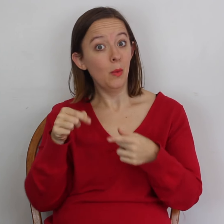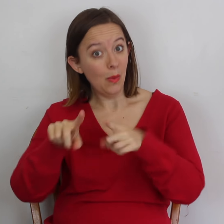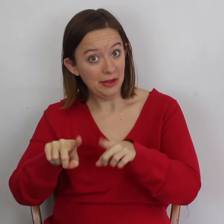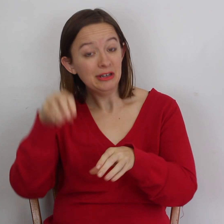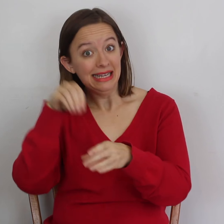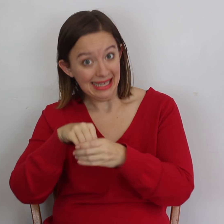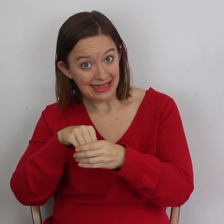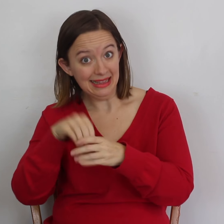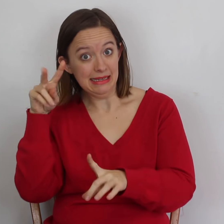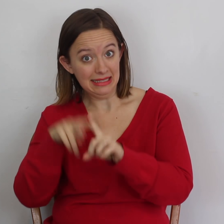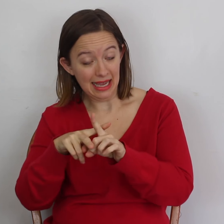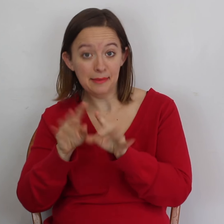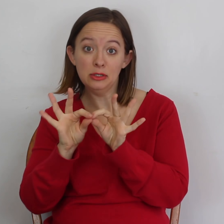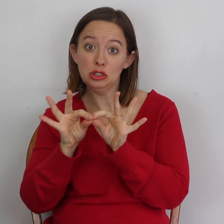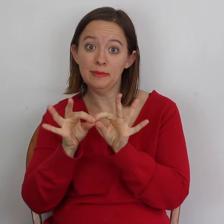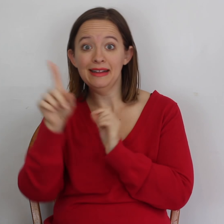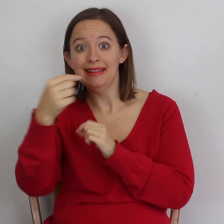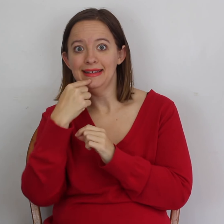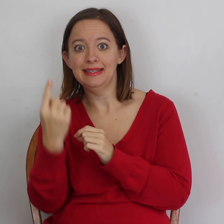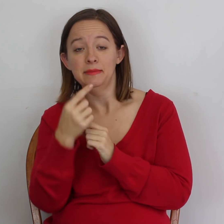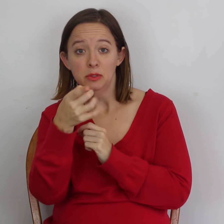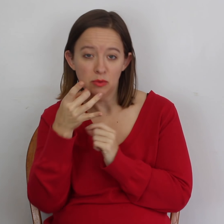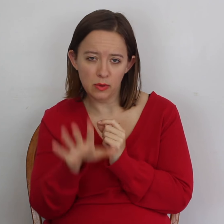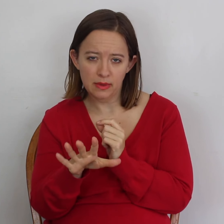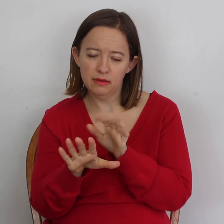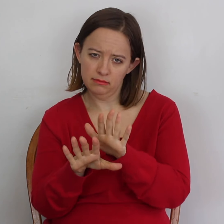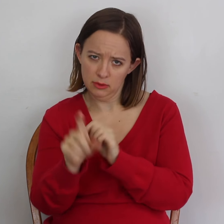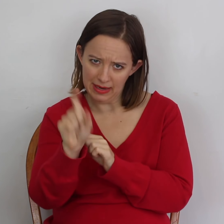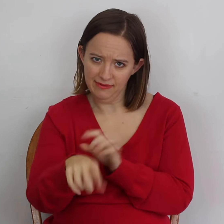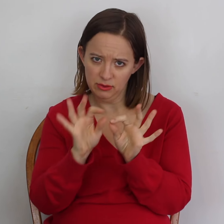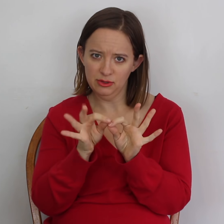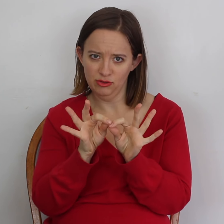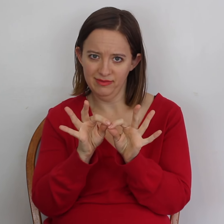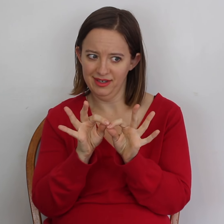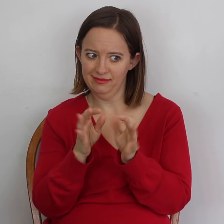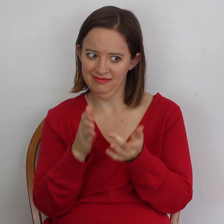or for whatever reason, you can say no. "No, thank you. Maybe next time." That's fine!